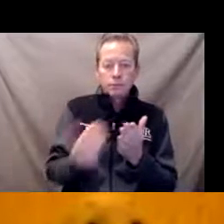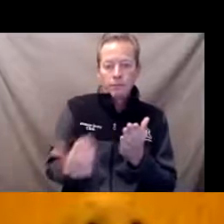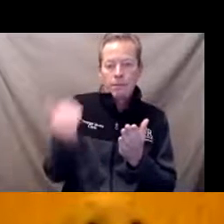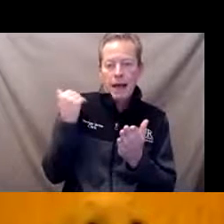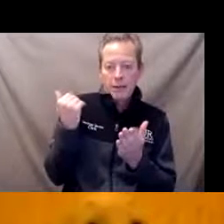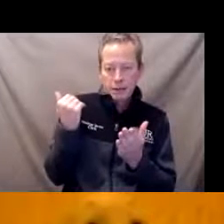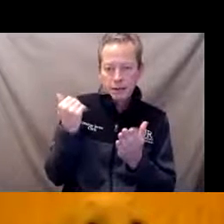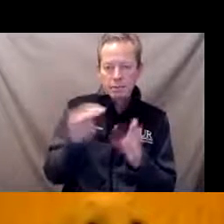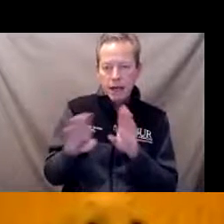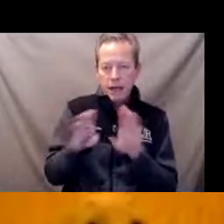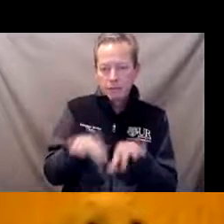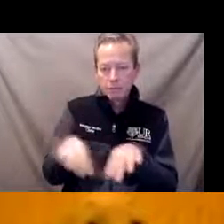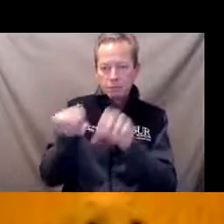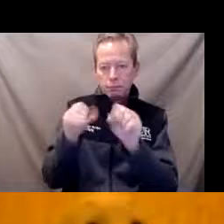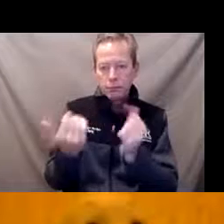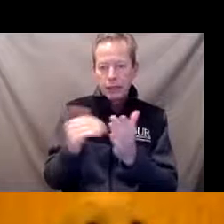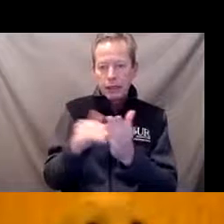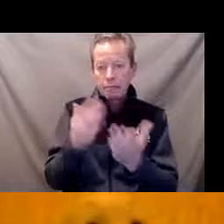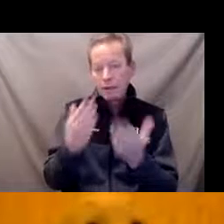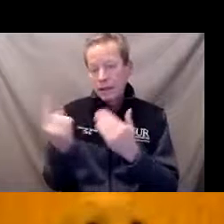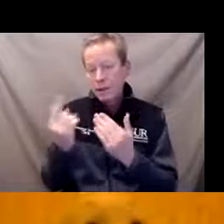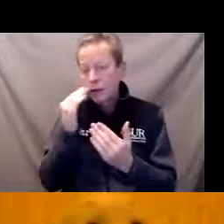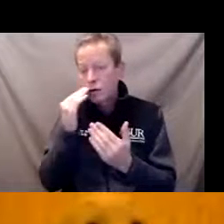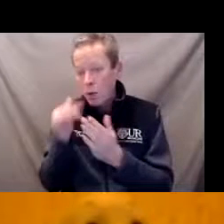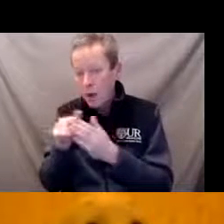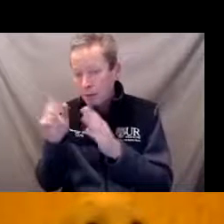somebody that's known the individual for a long period of time “oh they used to do that when